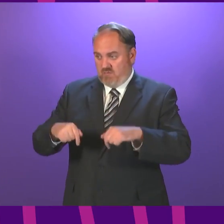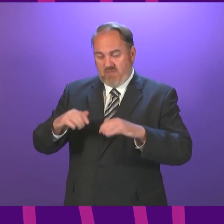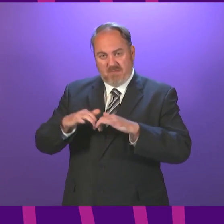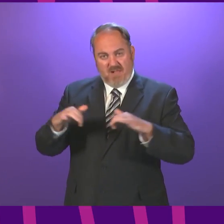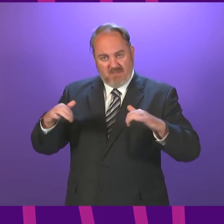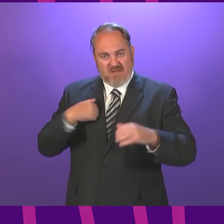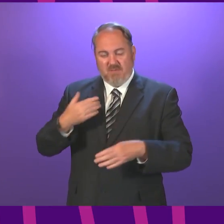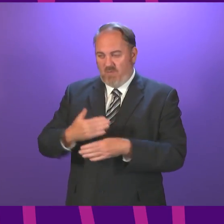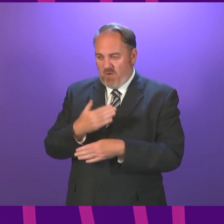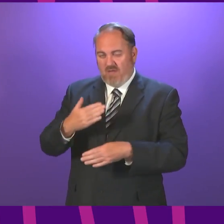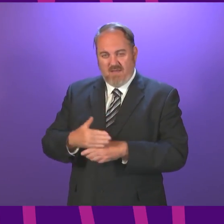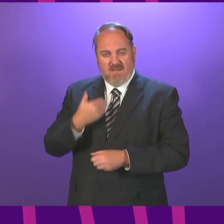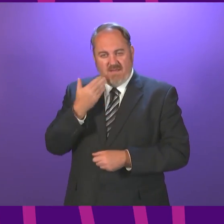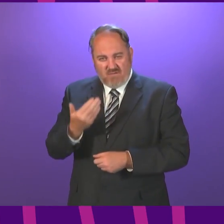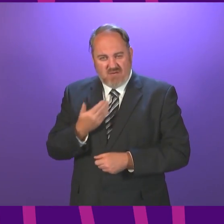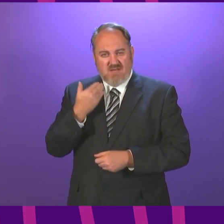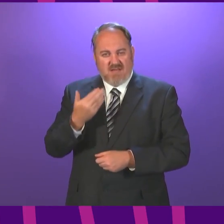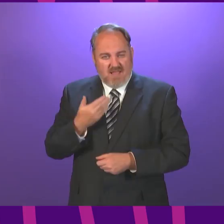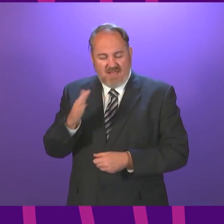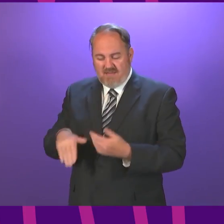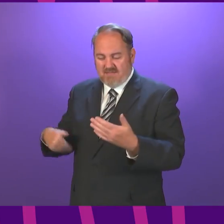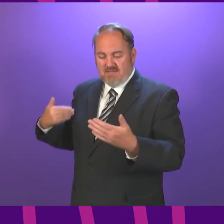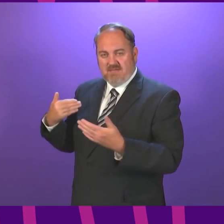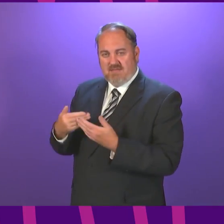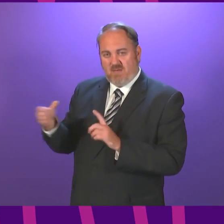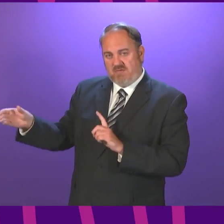in and day out since I was appointed seven months ago.